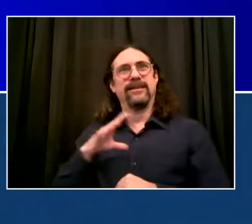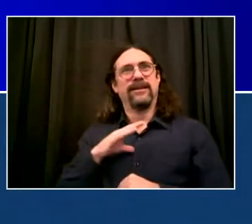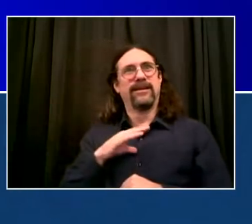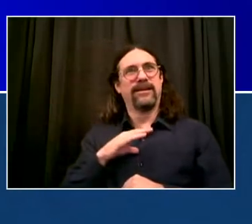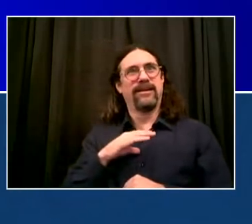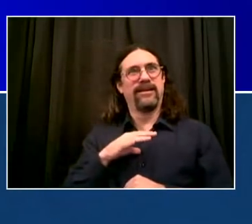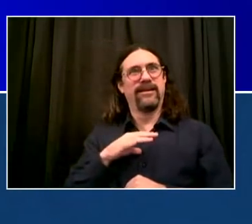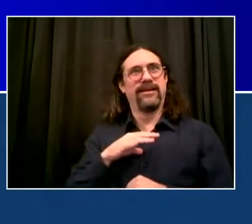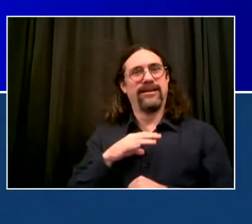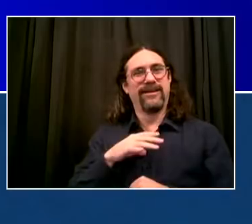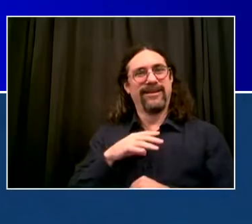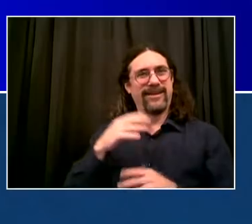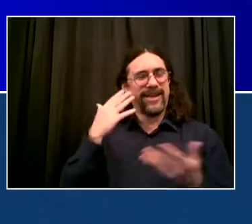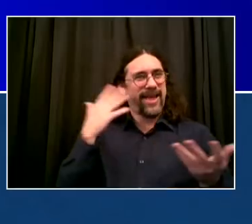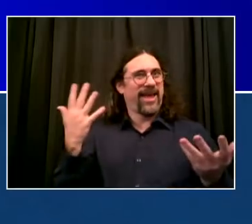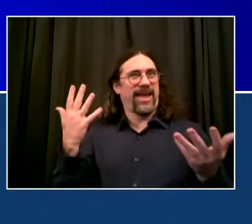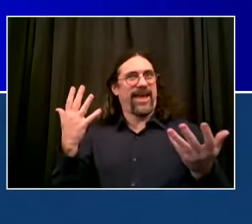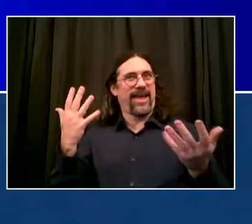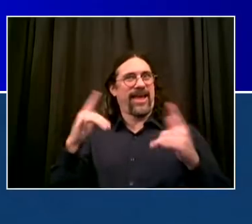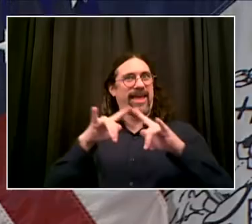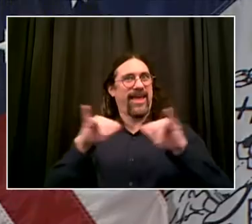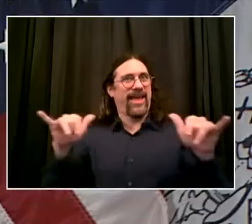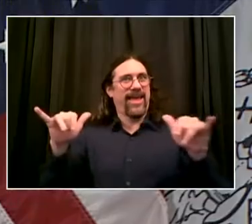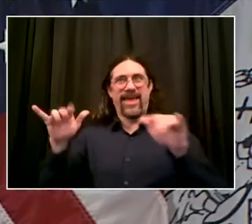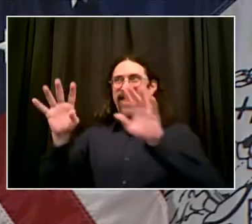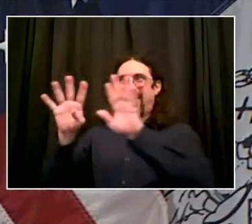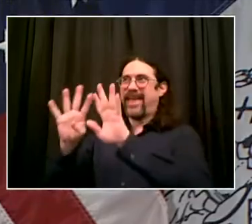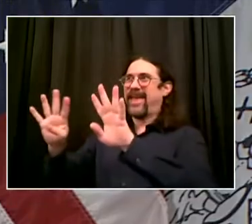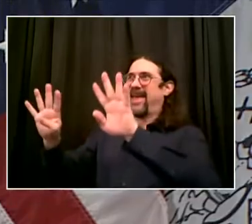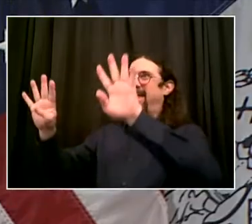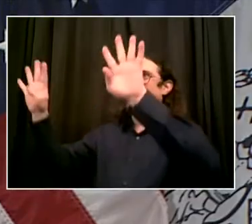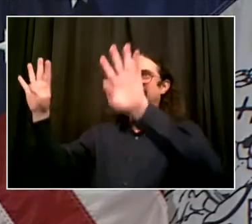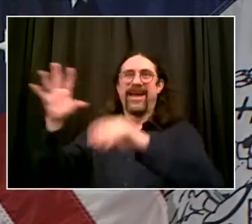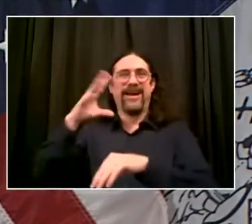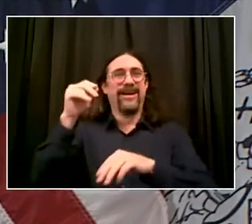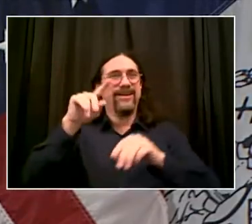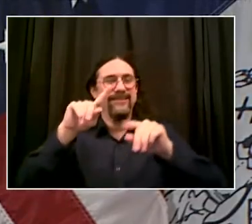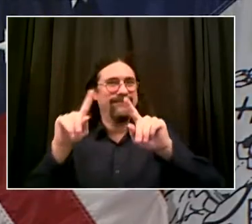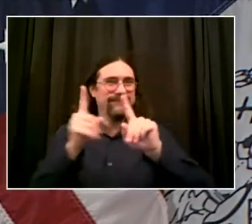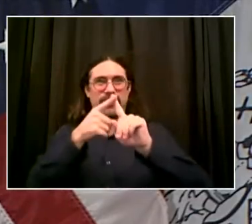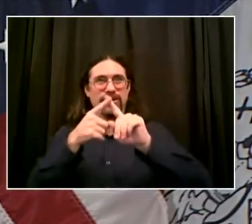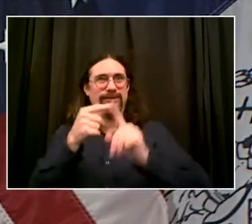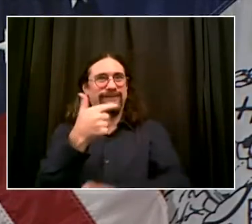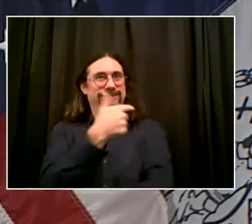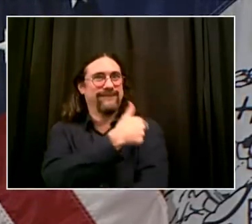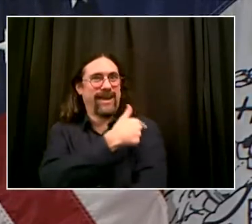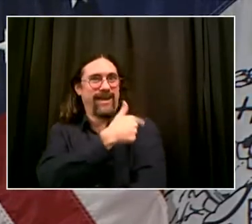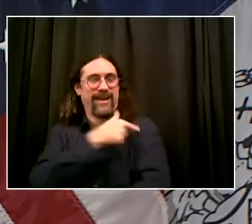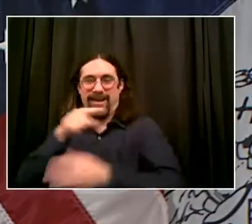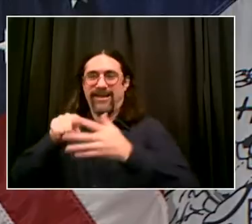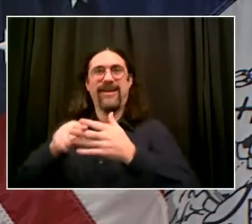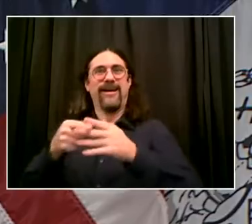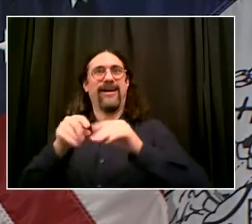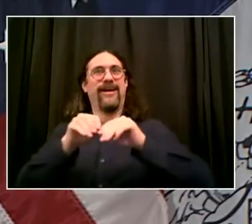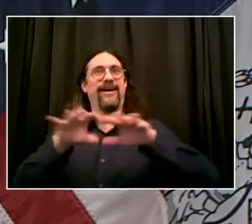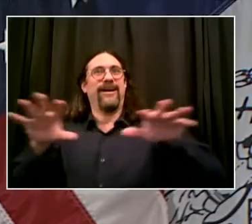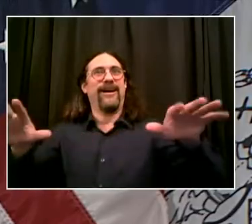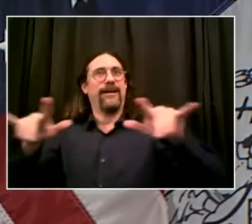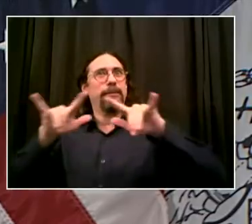VACCINE TO GIVE US HOPE, TO SHED LIGHT, TO REMIND US THAT OUR PERSISTENCE WILL BE REWARDED HERE IN HET CITY AND